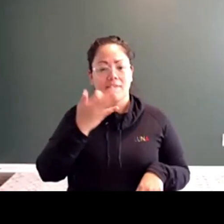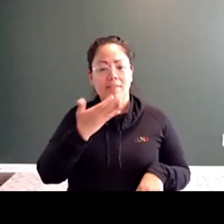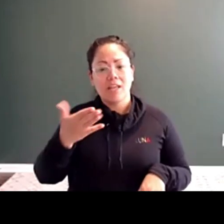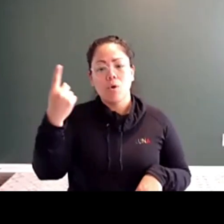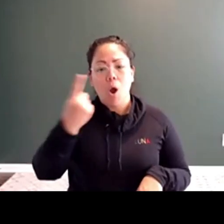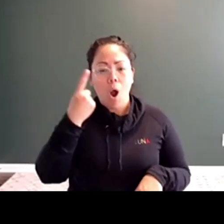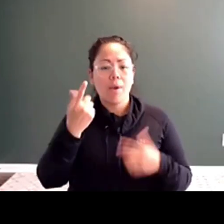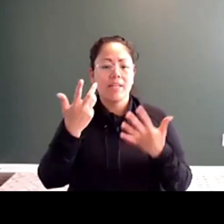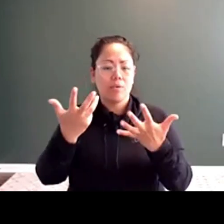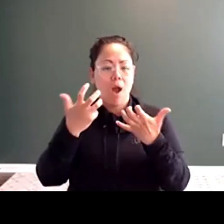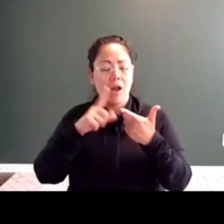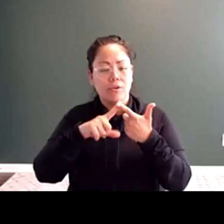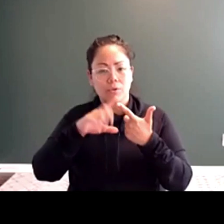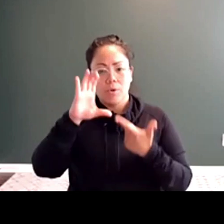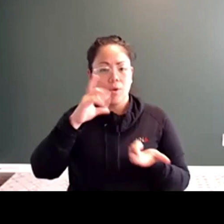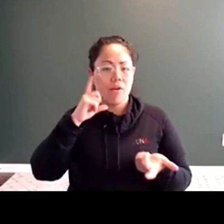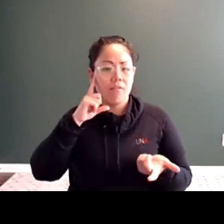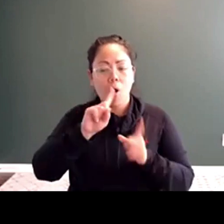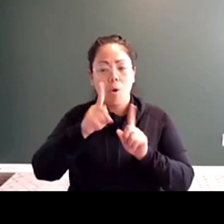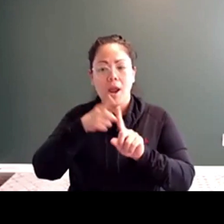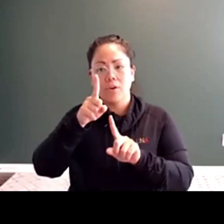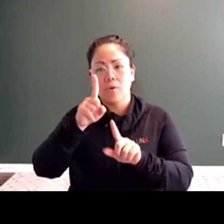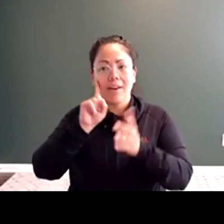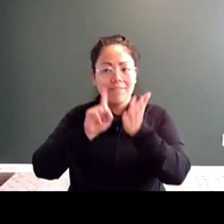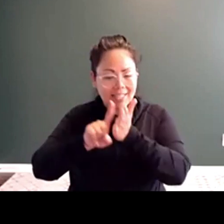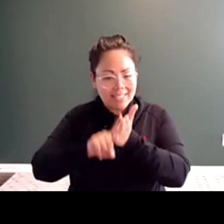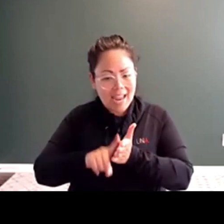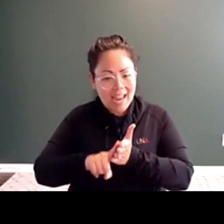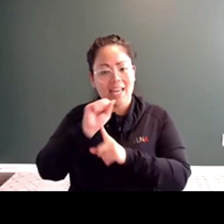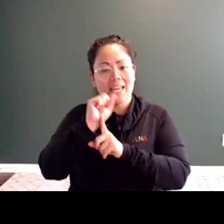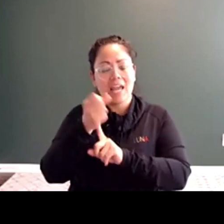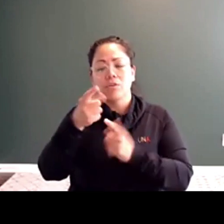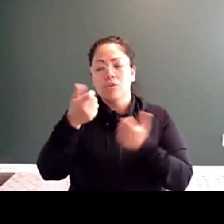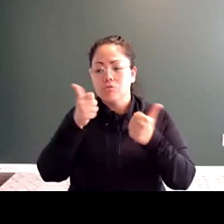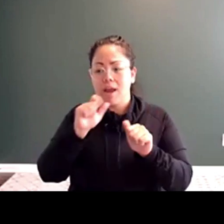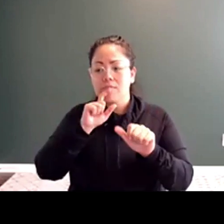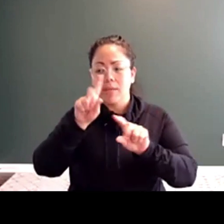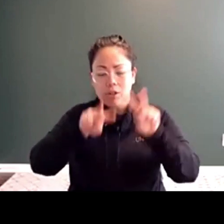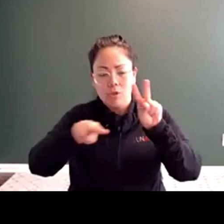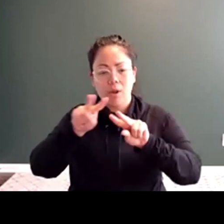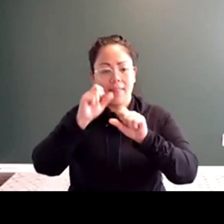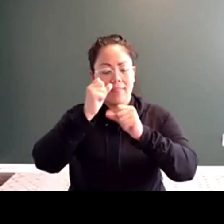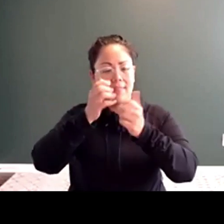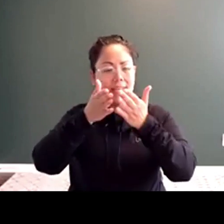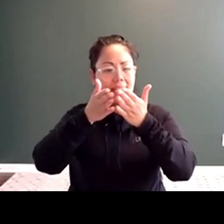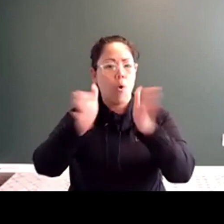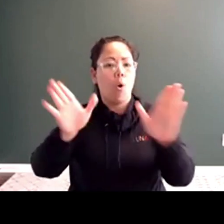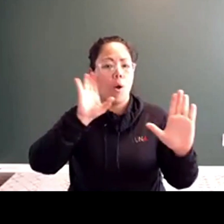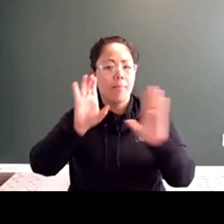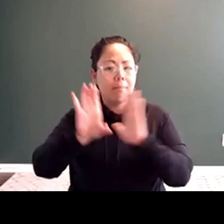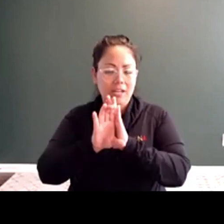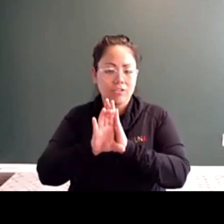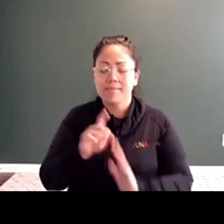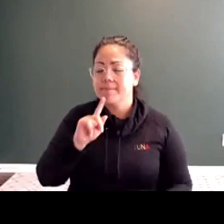to look for when you're investigating a case is that we try to look at the whole picture as well. So yep. Absolutely, it could be.